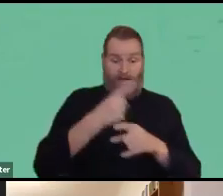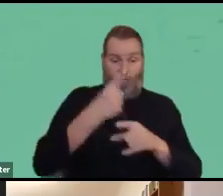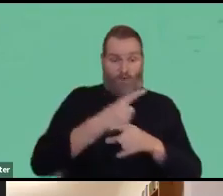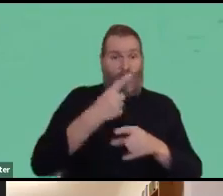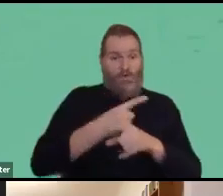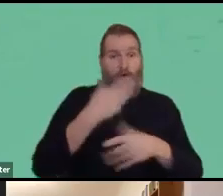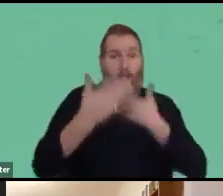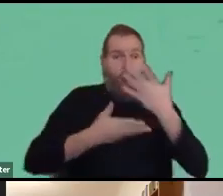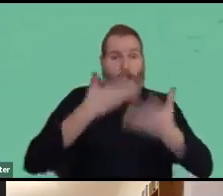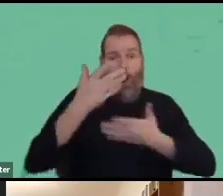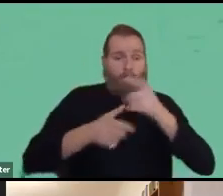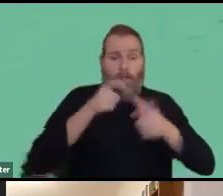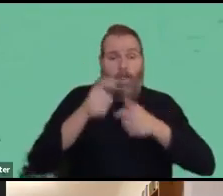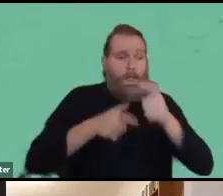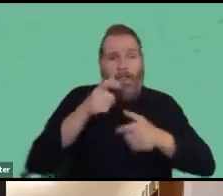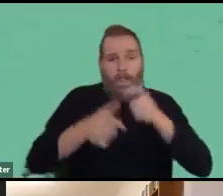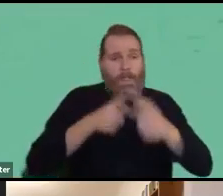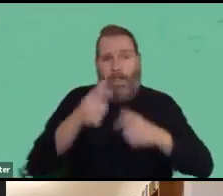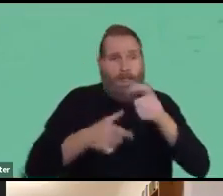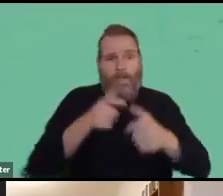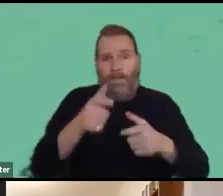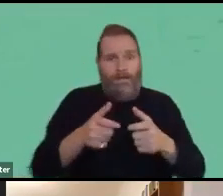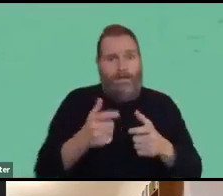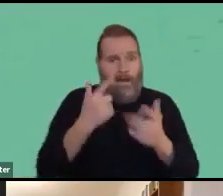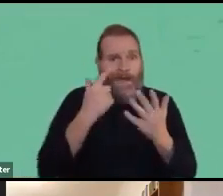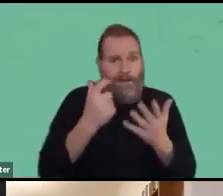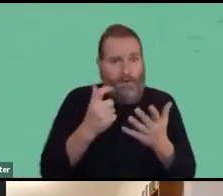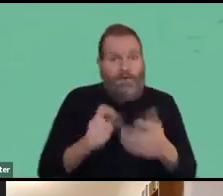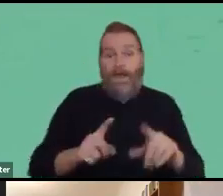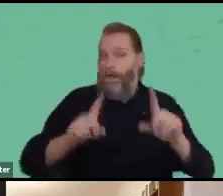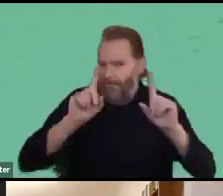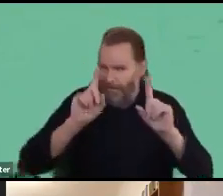MPs do, it's probably why I’m there but one of the things I wanted to say is there was reference to